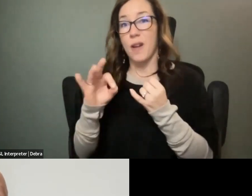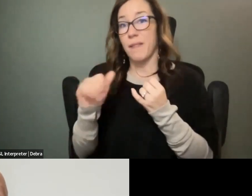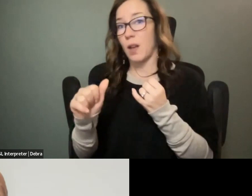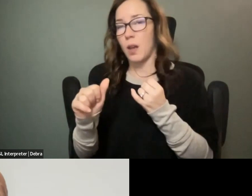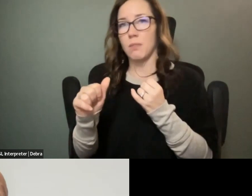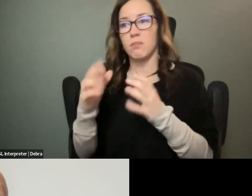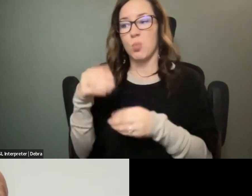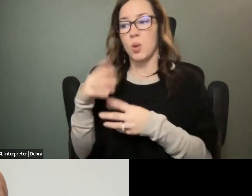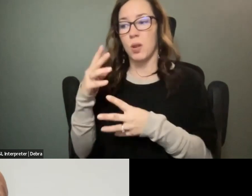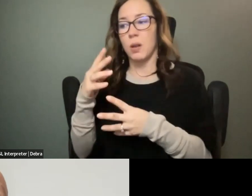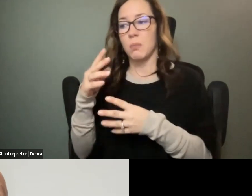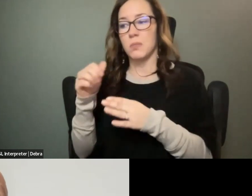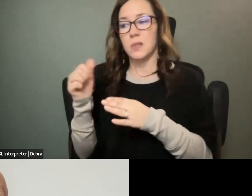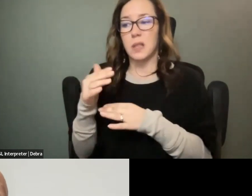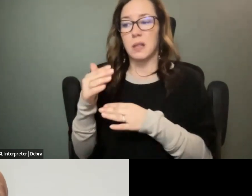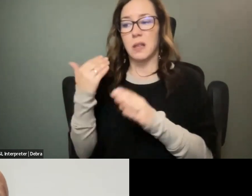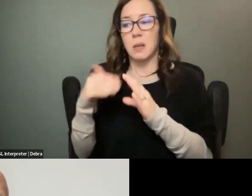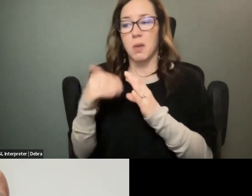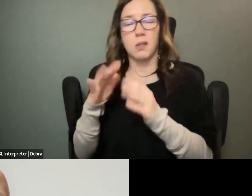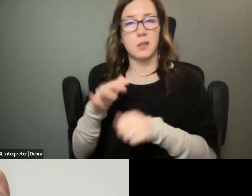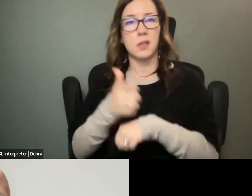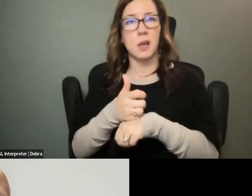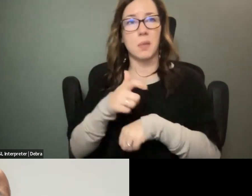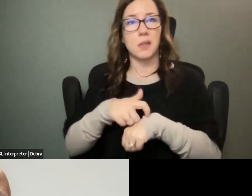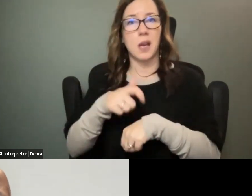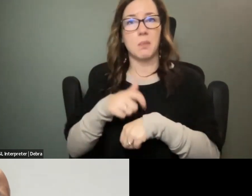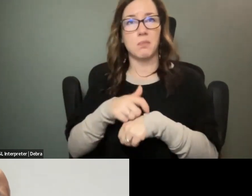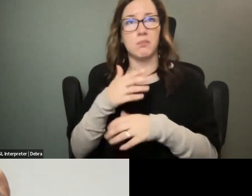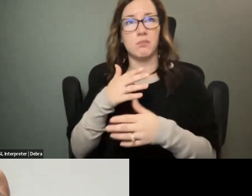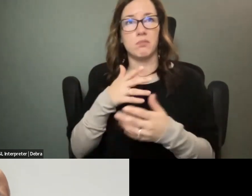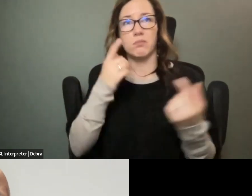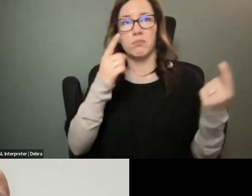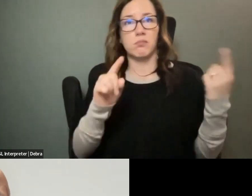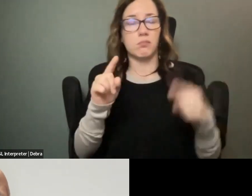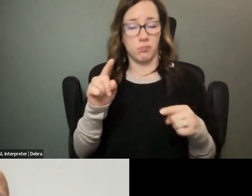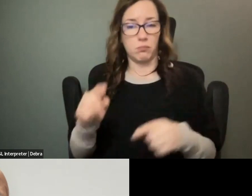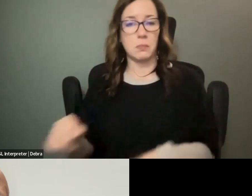email and we can set up a time that is mutually convenient